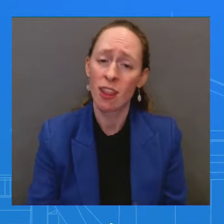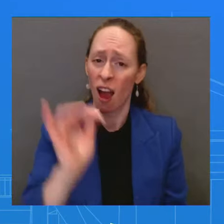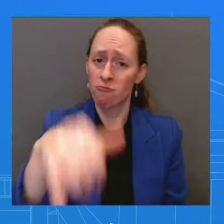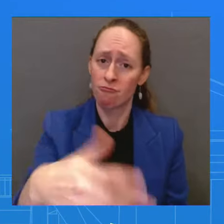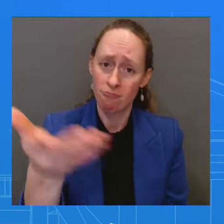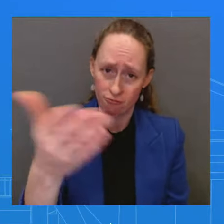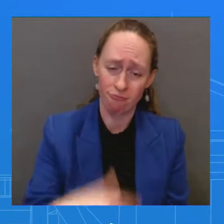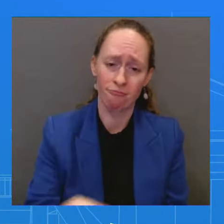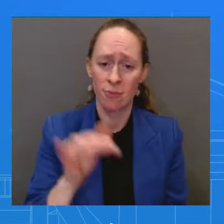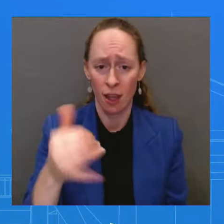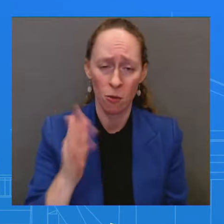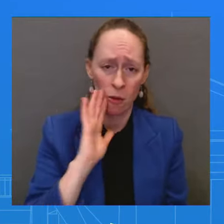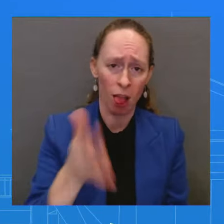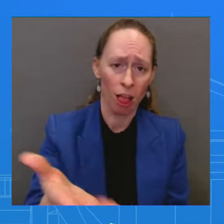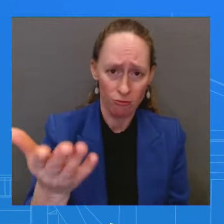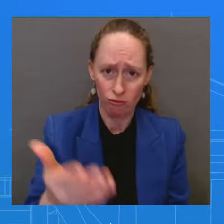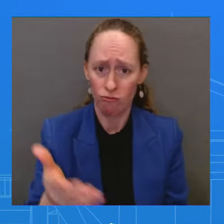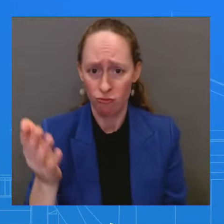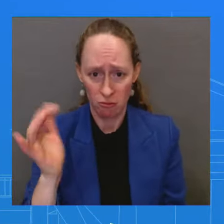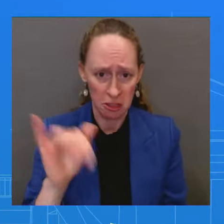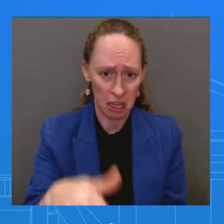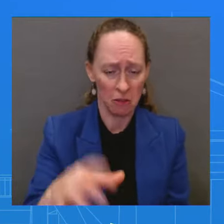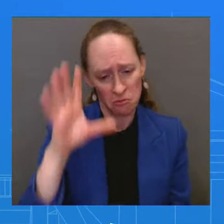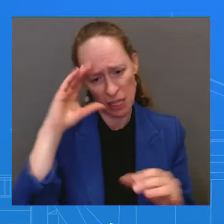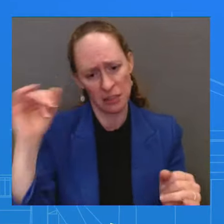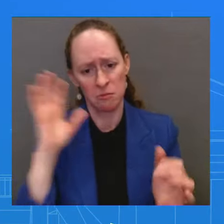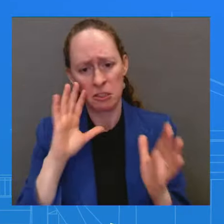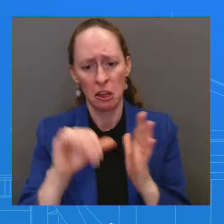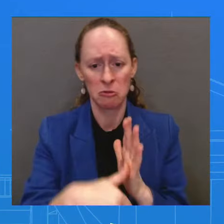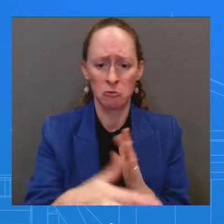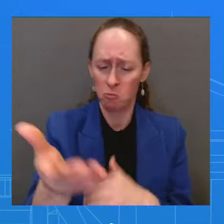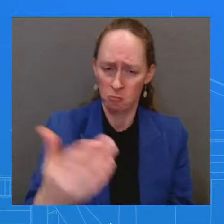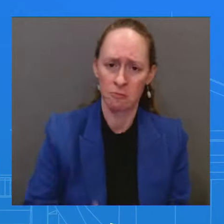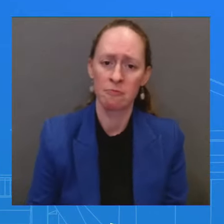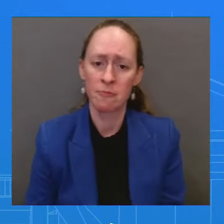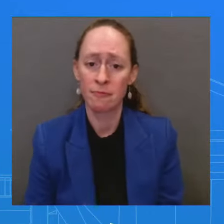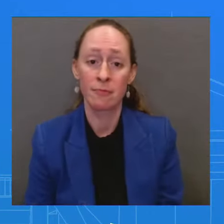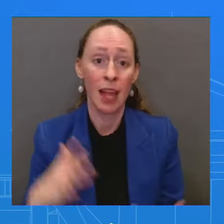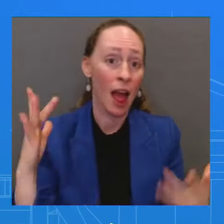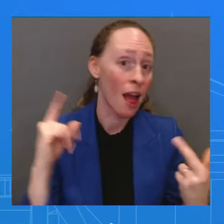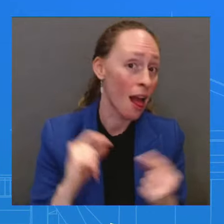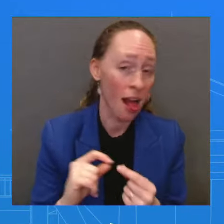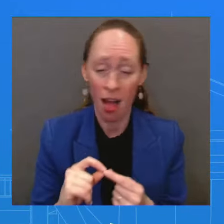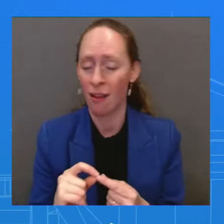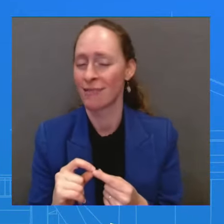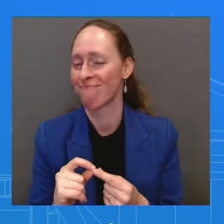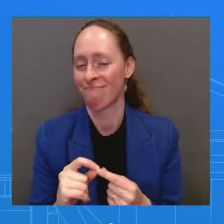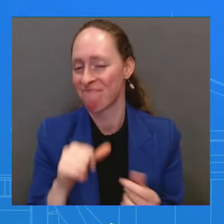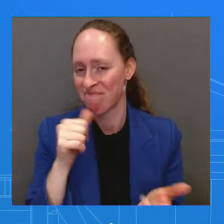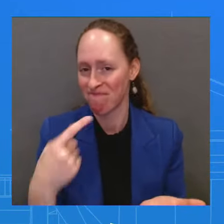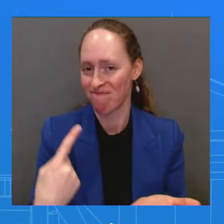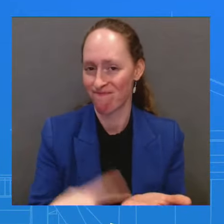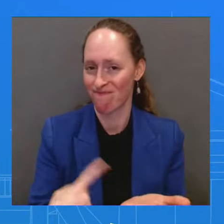I'm not going to get into specifics about the speech that the President laid -- mentioned. The Press: He's gone from confident to worried about it. So, what changed?